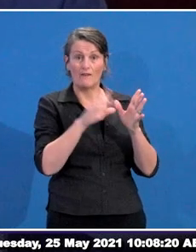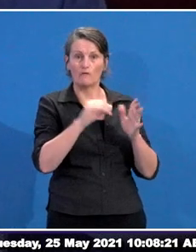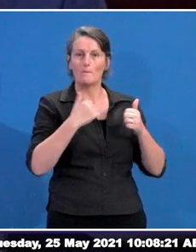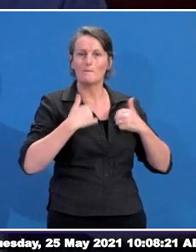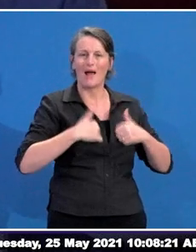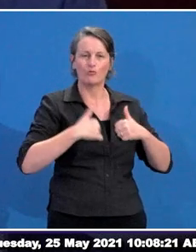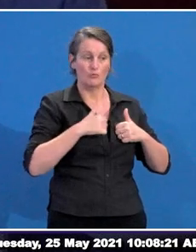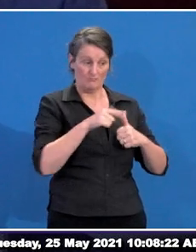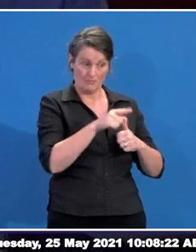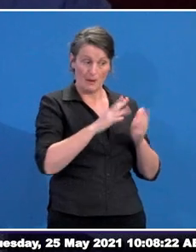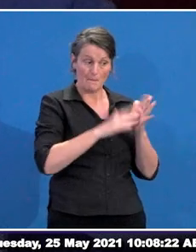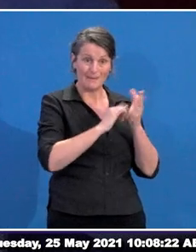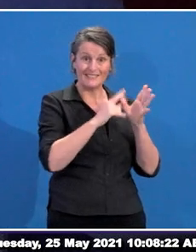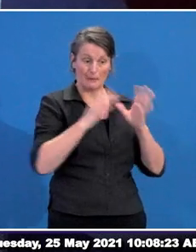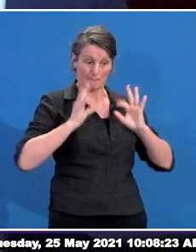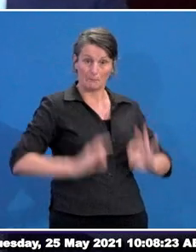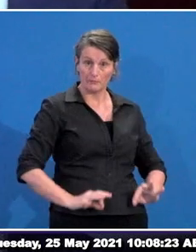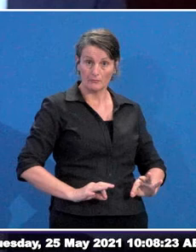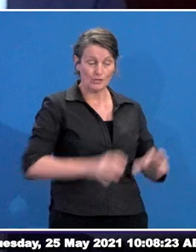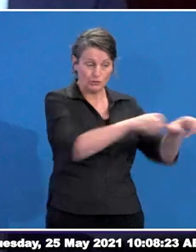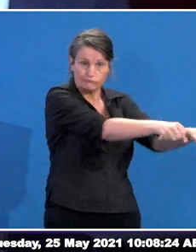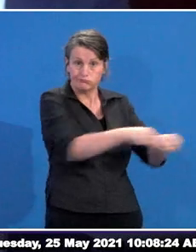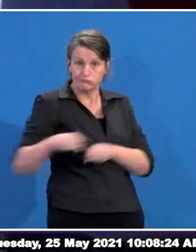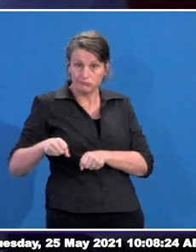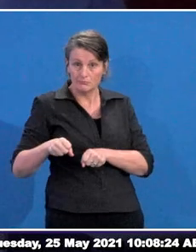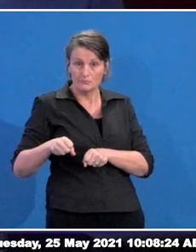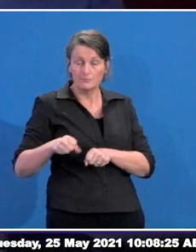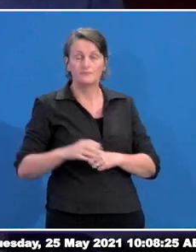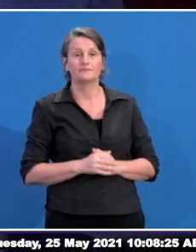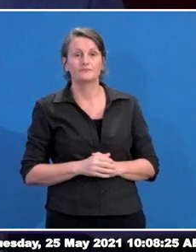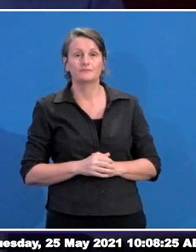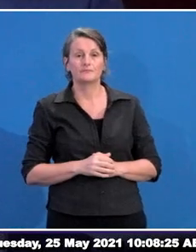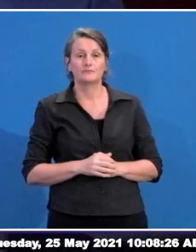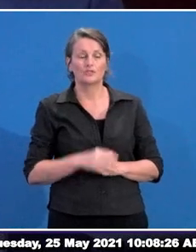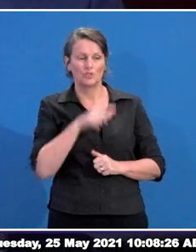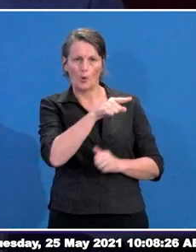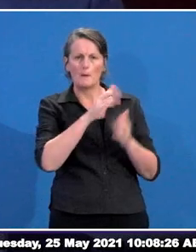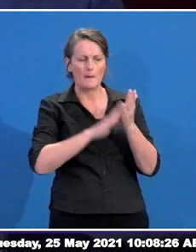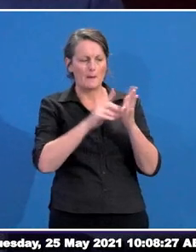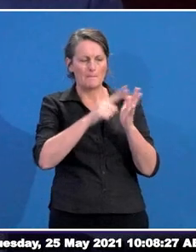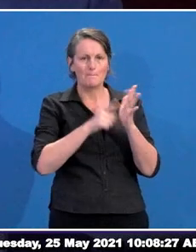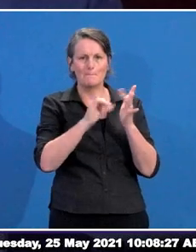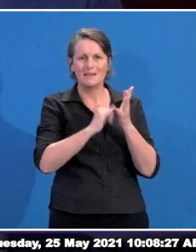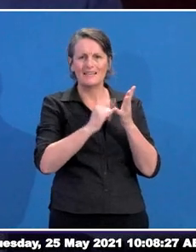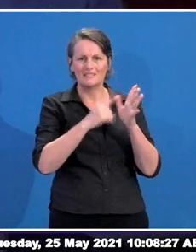And the reference to a behaviour is, that's a description of Melissa having... Self-injurious behaviour. Yeah.